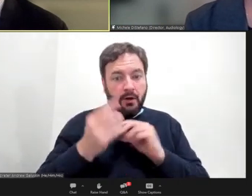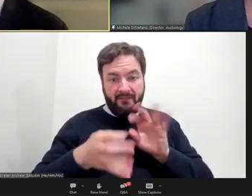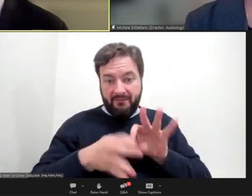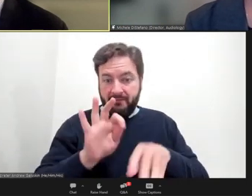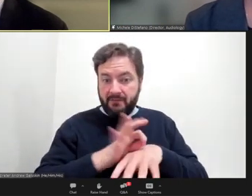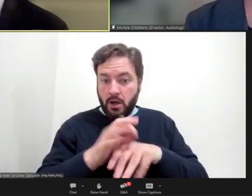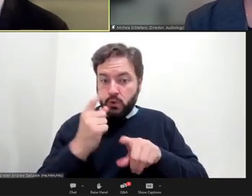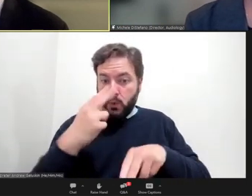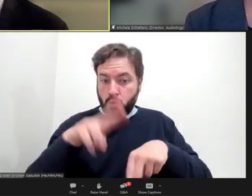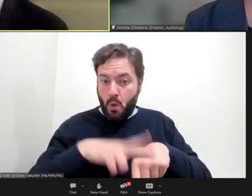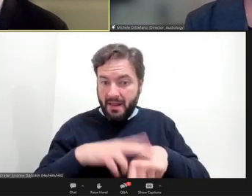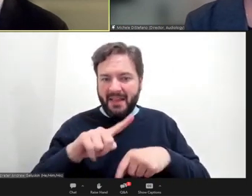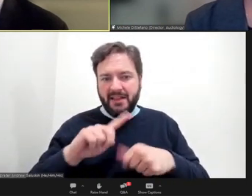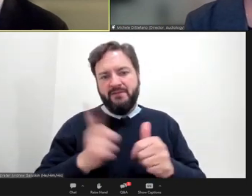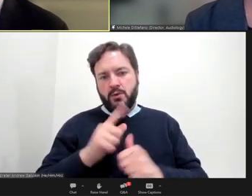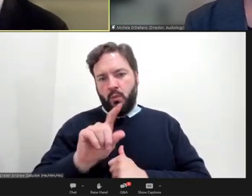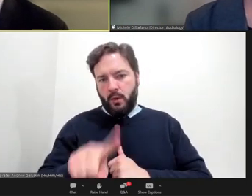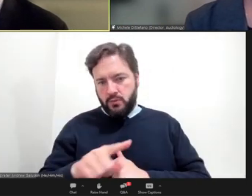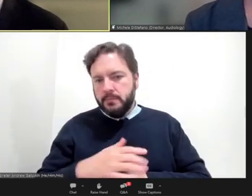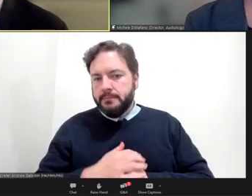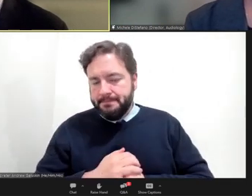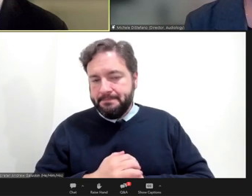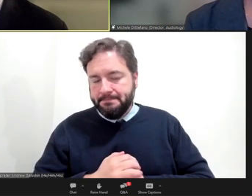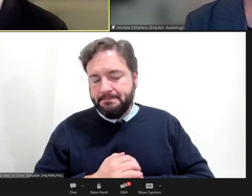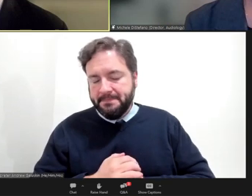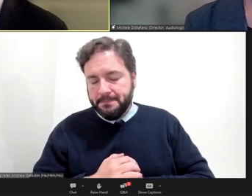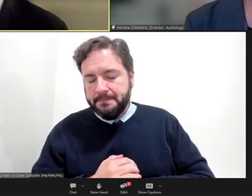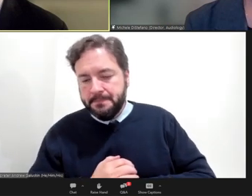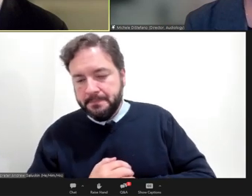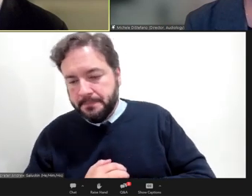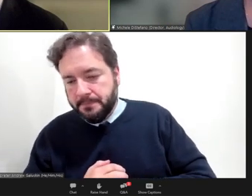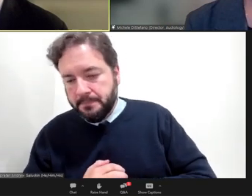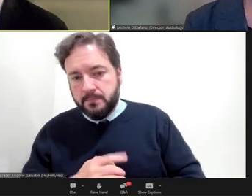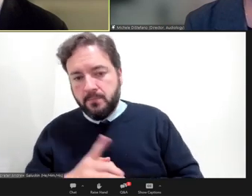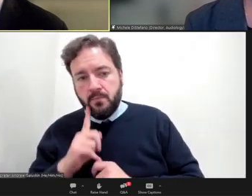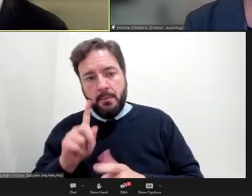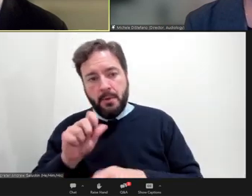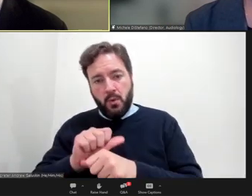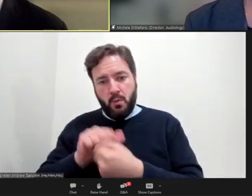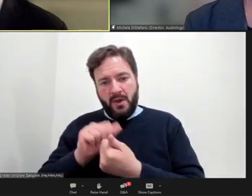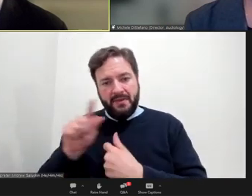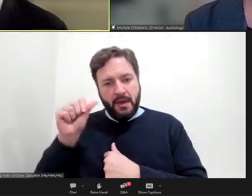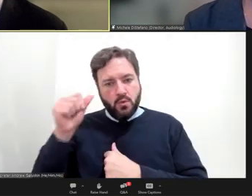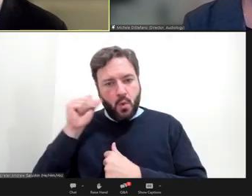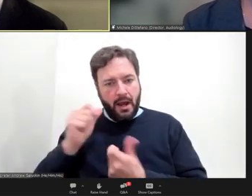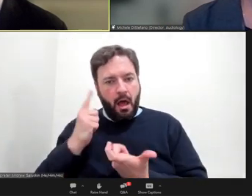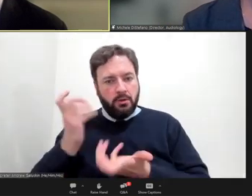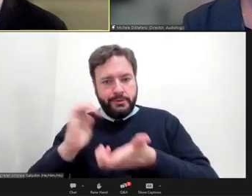I would be investigating in collaboration with our audiology colleagues to check.